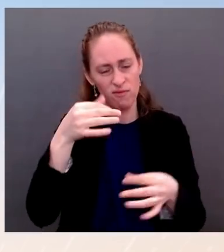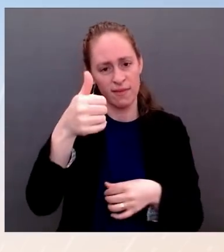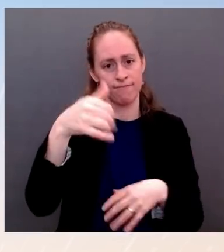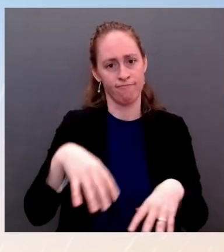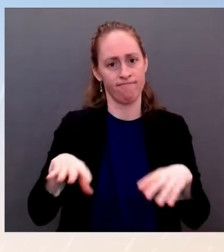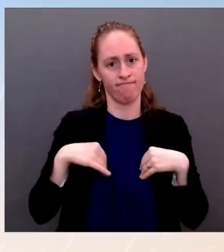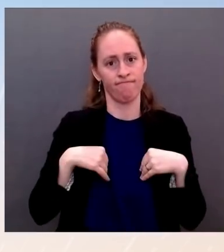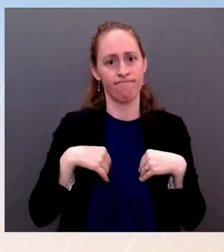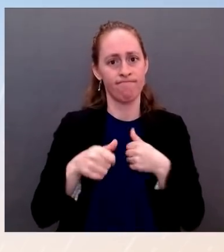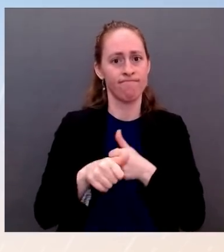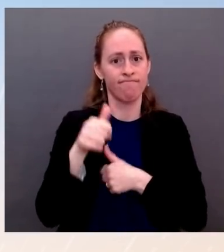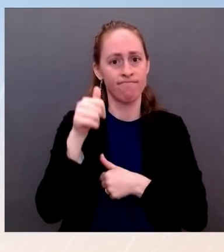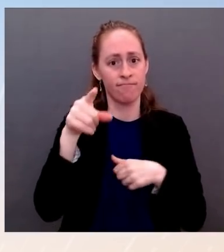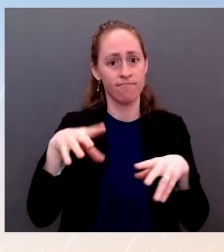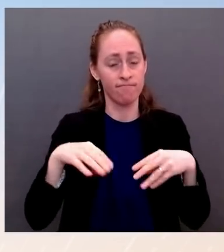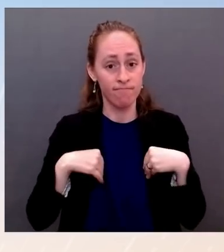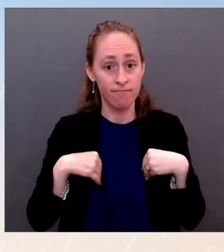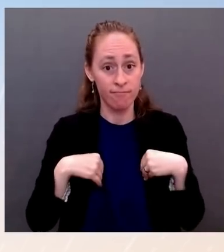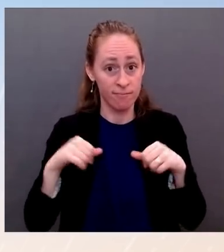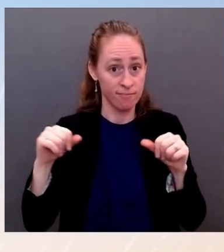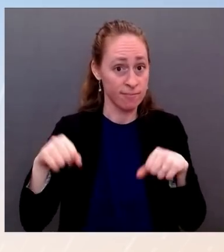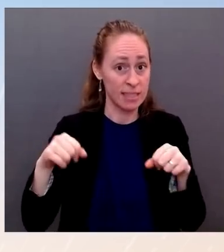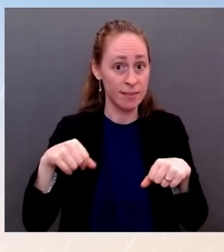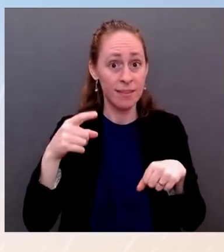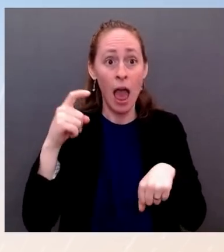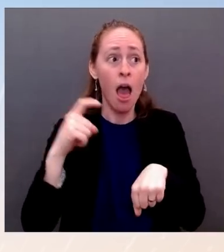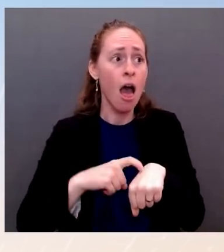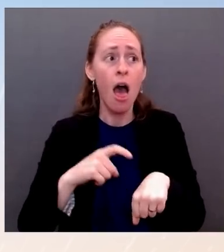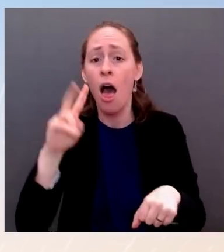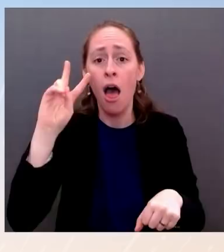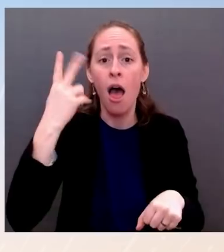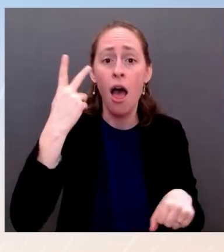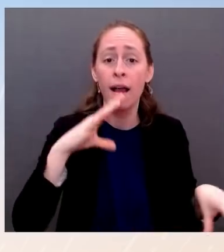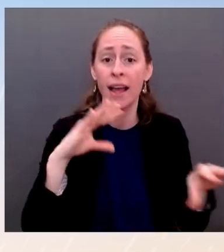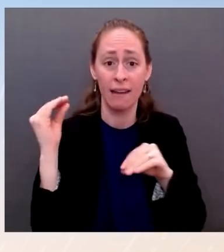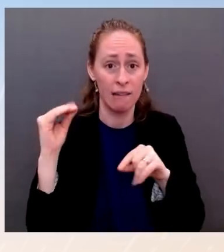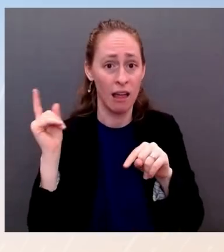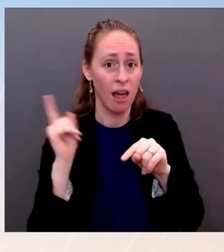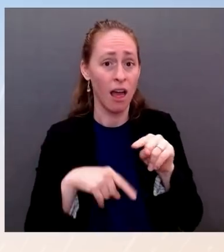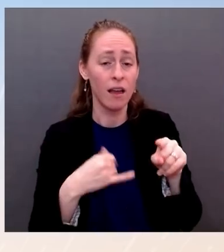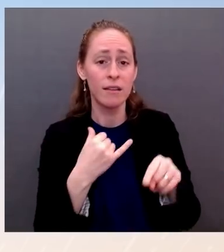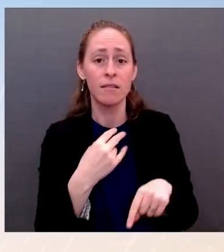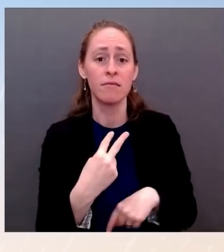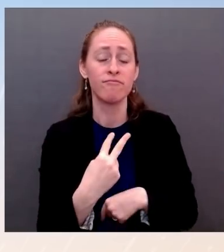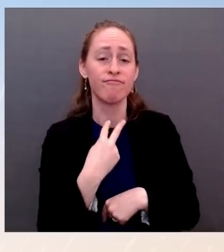and no prospect of a U.S. military evacuation in the event of a Russian invasion.